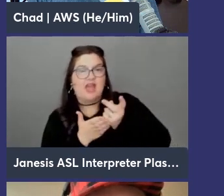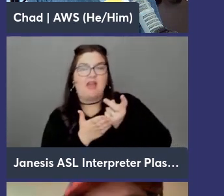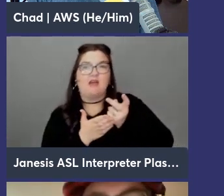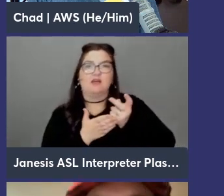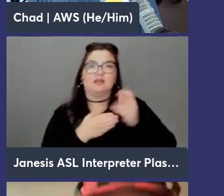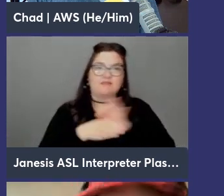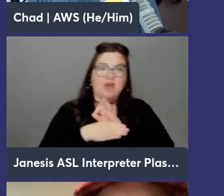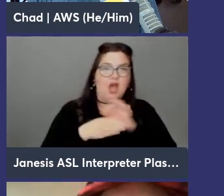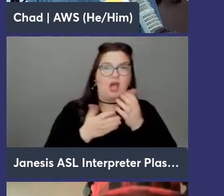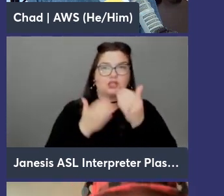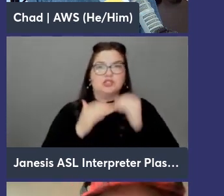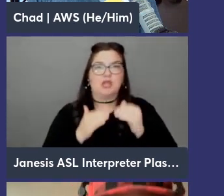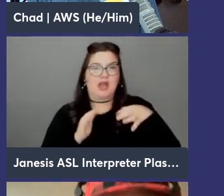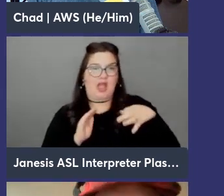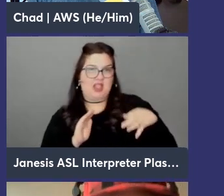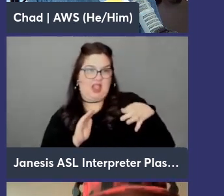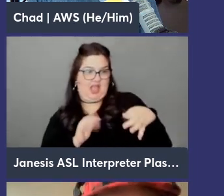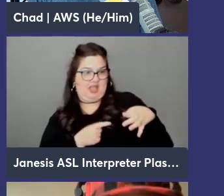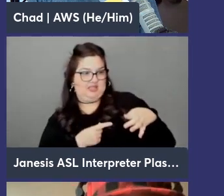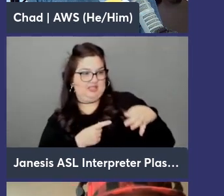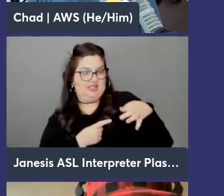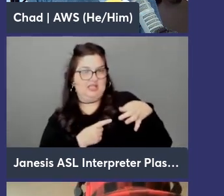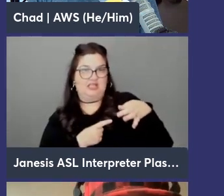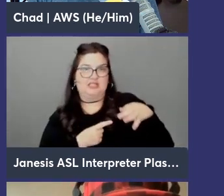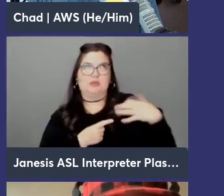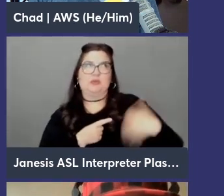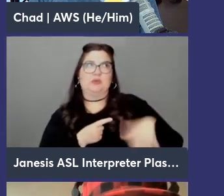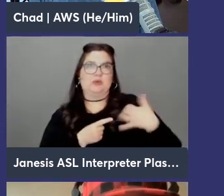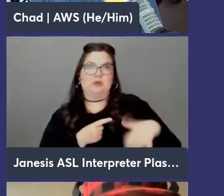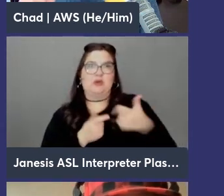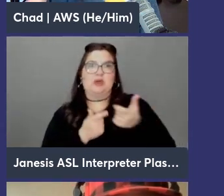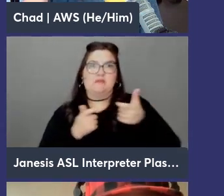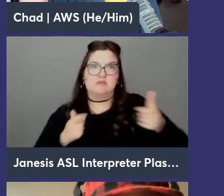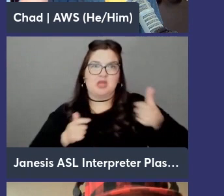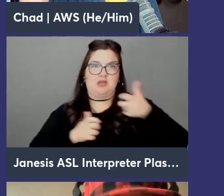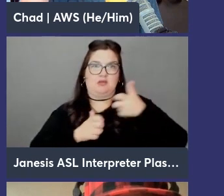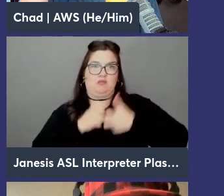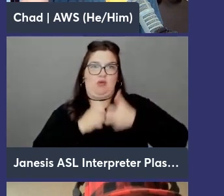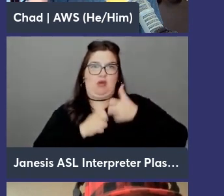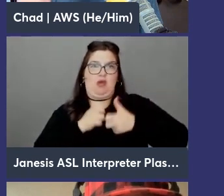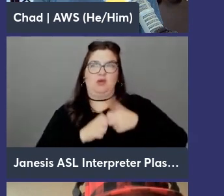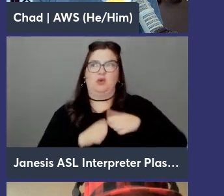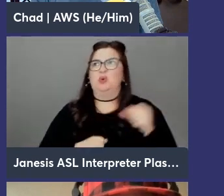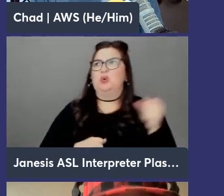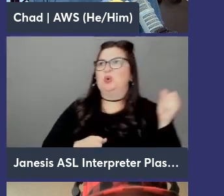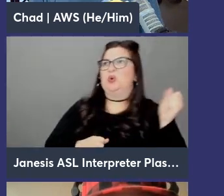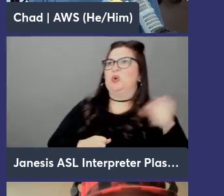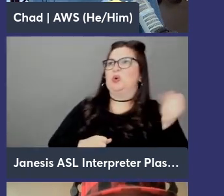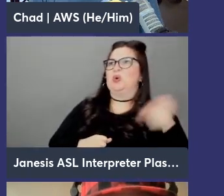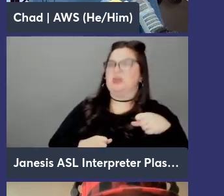Latencies are very, very big problem in- Oh, yeah. Yeah, microservices.